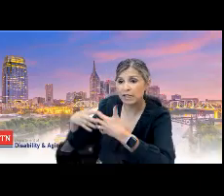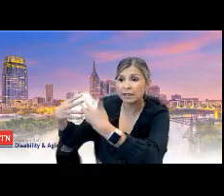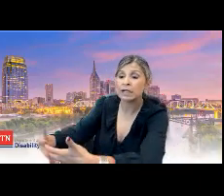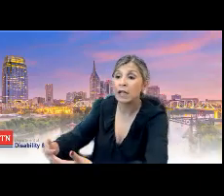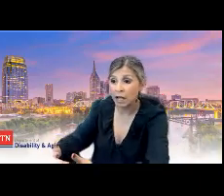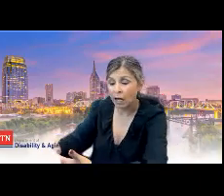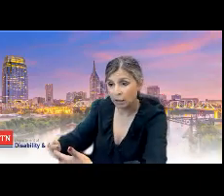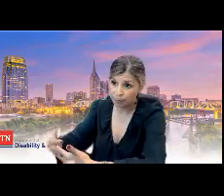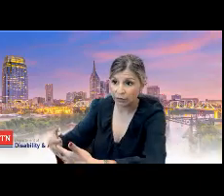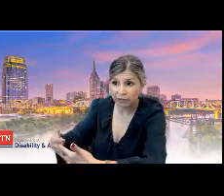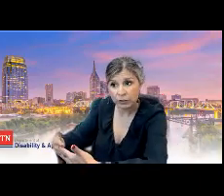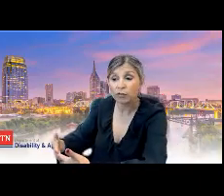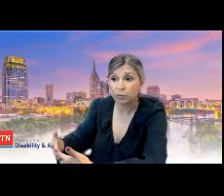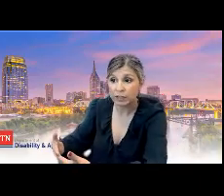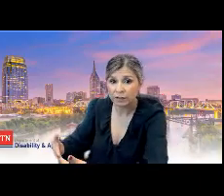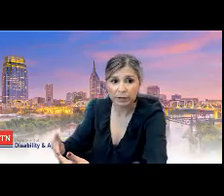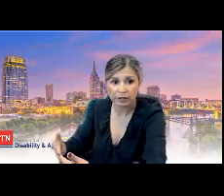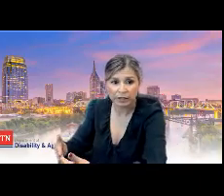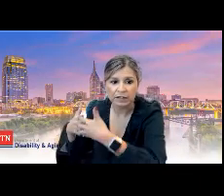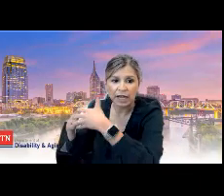disabilities and parents of adults with disabilities.